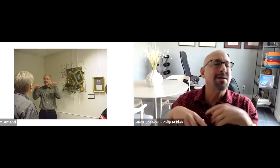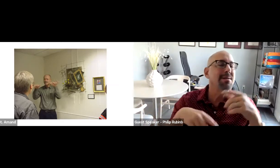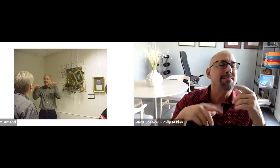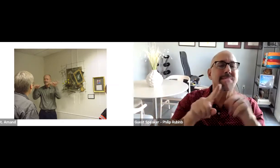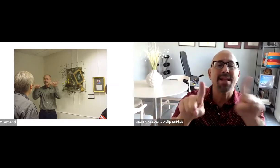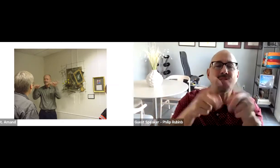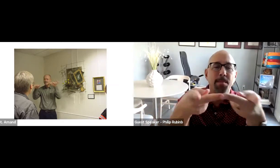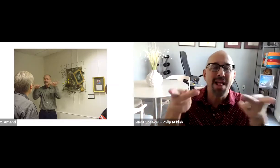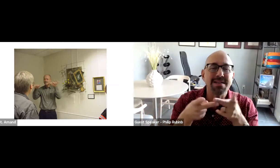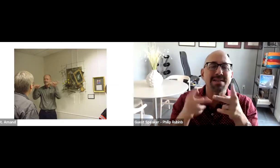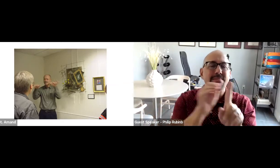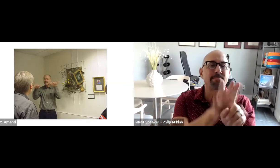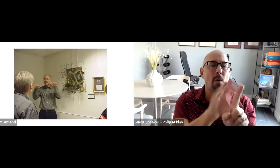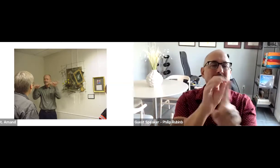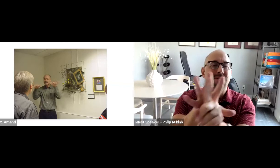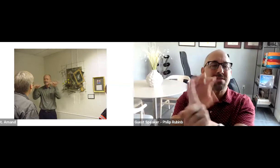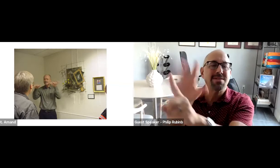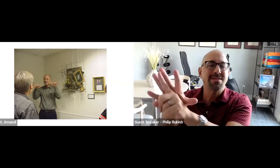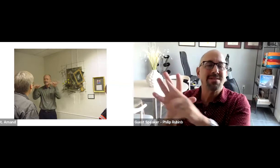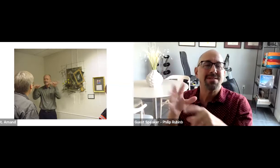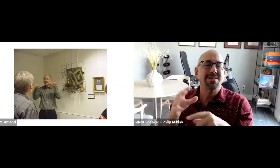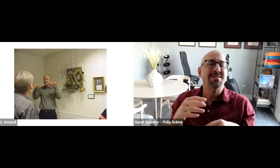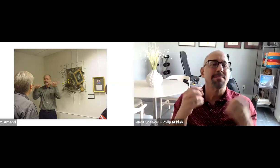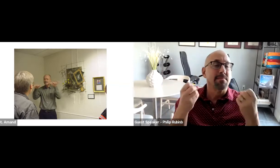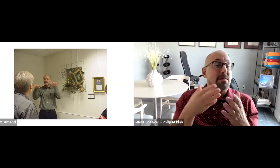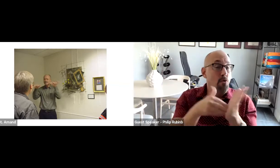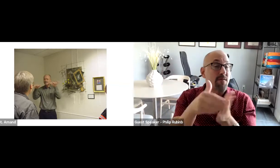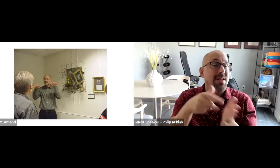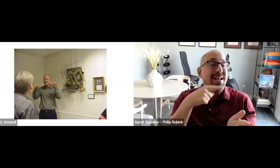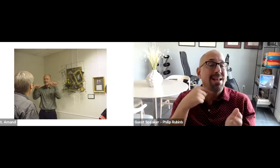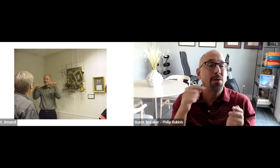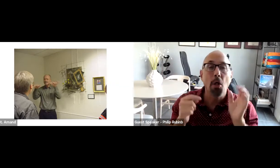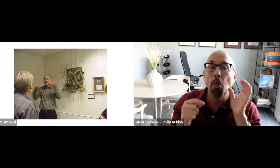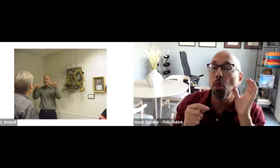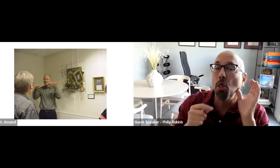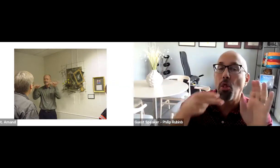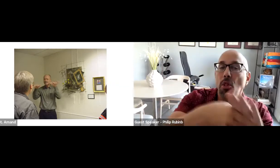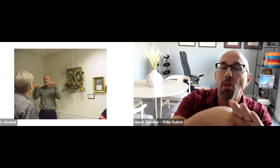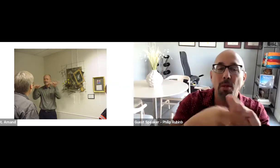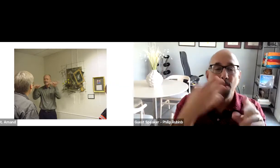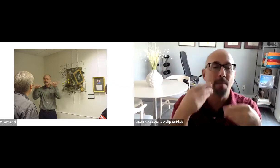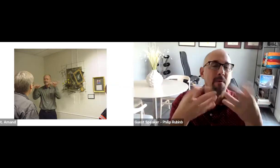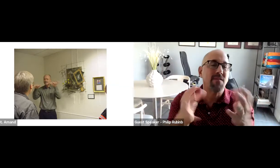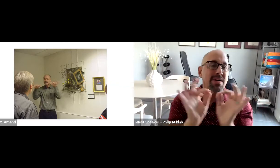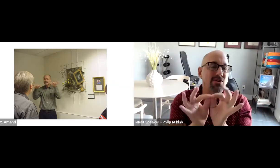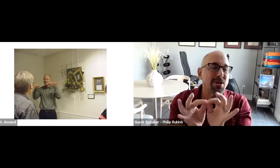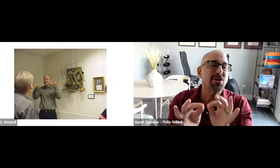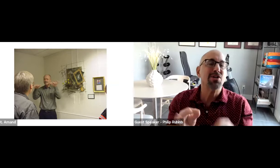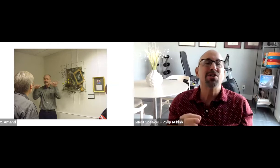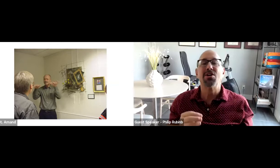And so DVPA folks would like to go to galleries or different places, sometimes libraries,